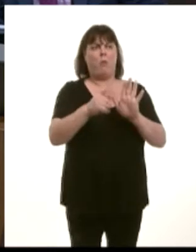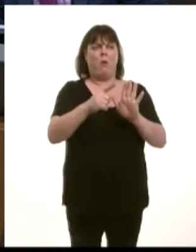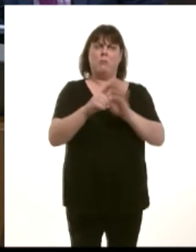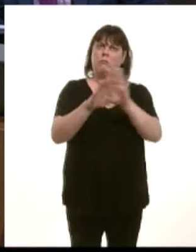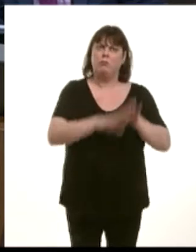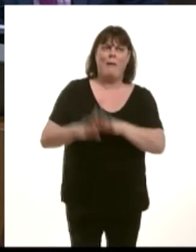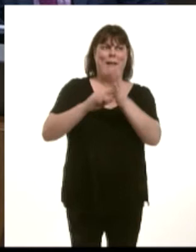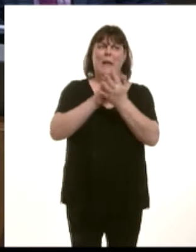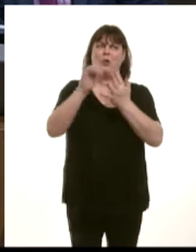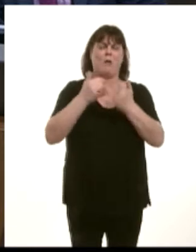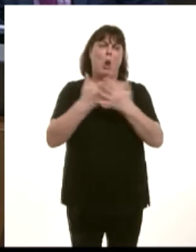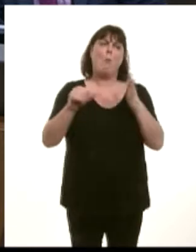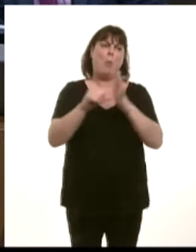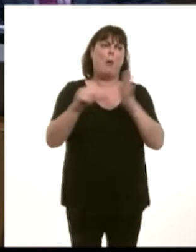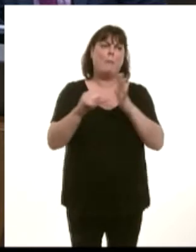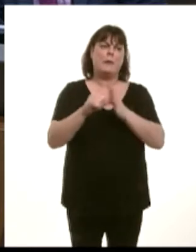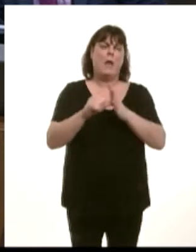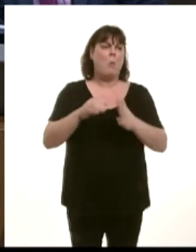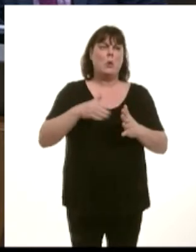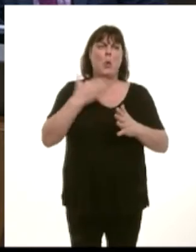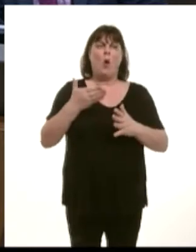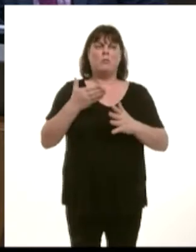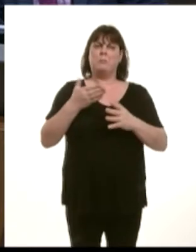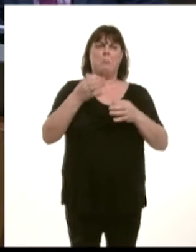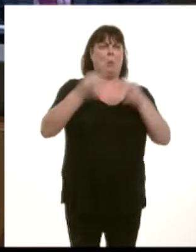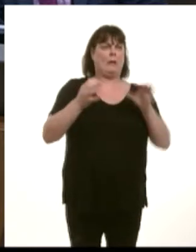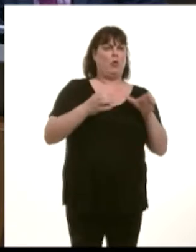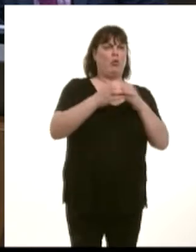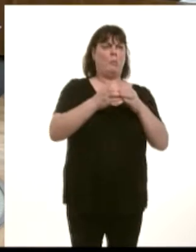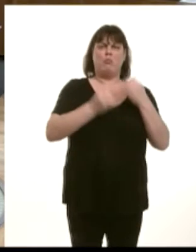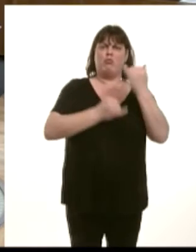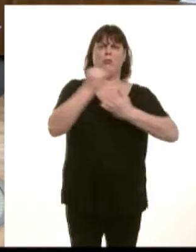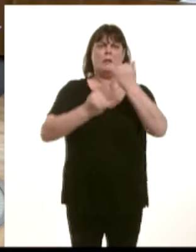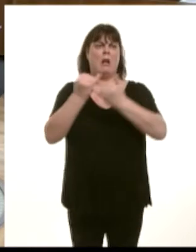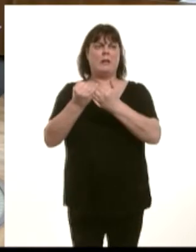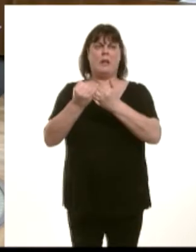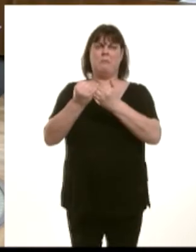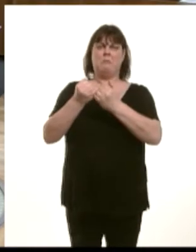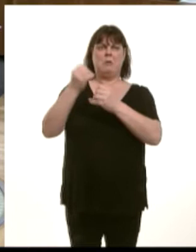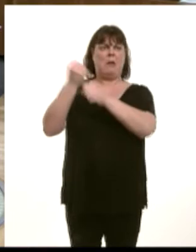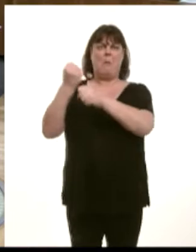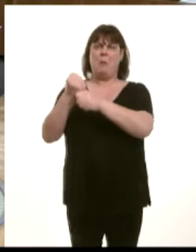That is as true of the Welsh NHS as it is of the English NHS.